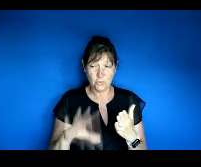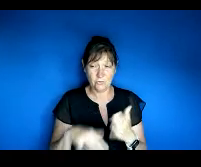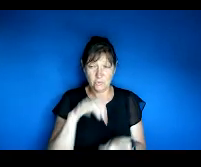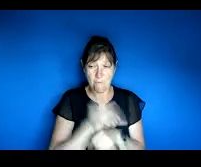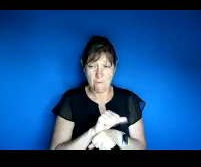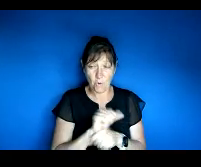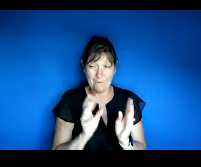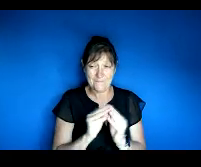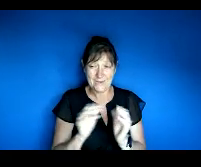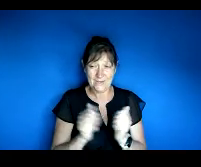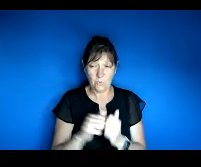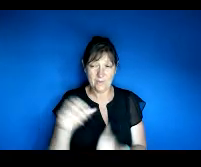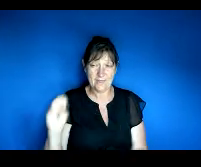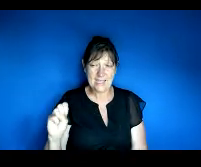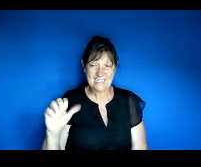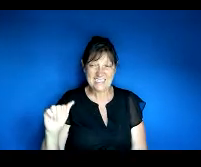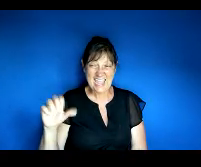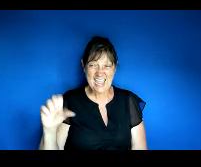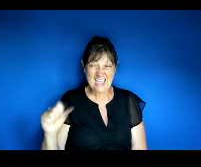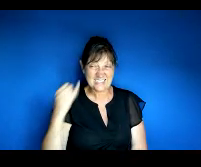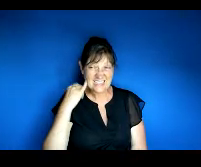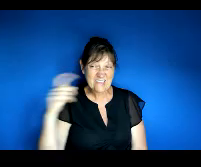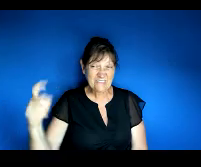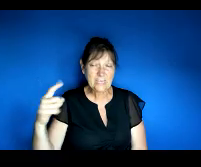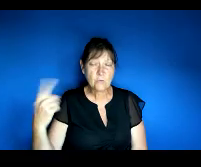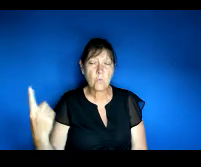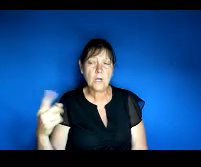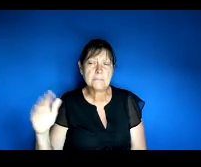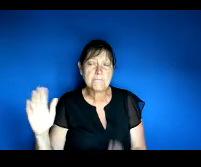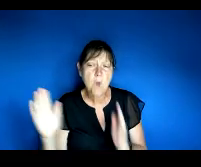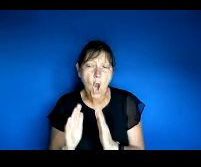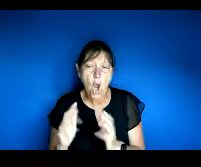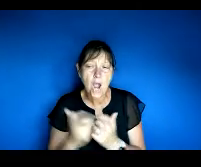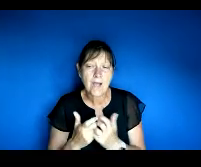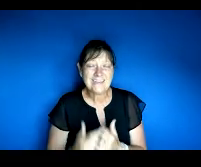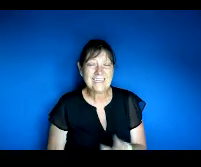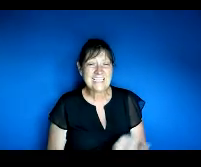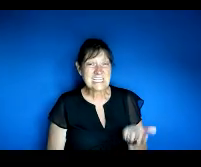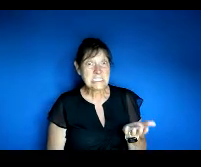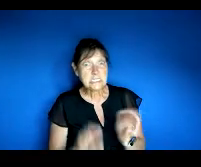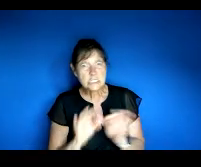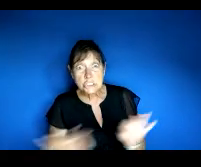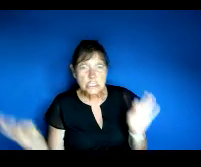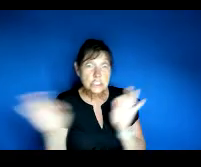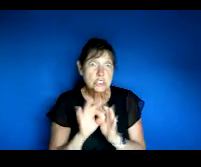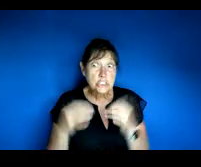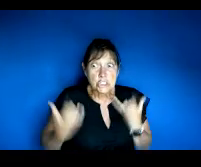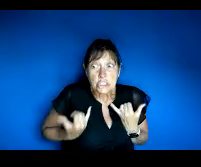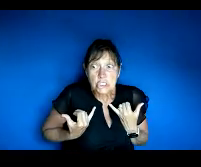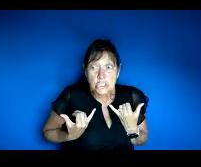They only need one minor accommodation. You know, I wouldn't say it's urgent, but kind of going back to what I was saying before,